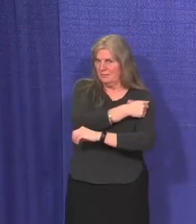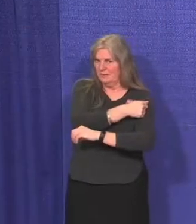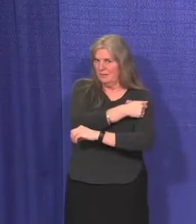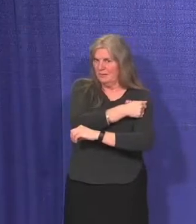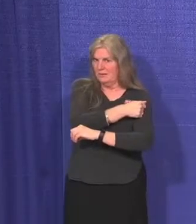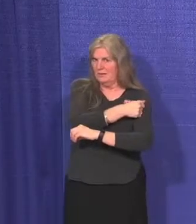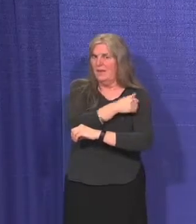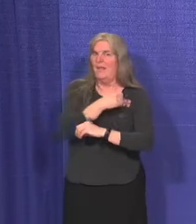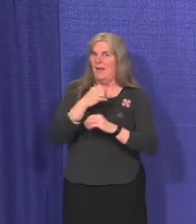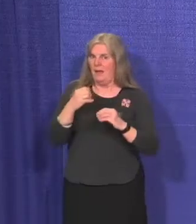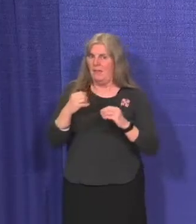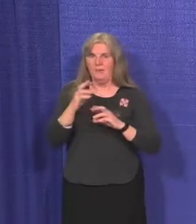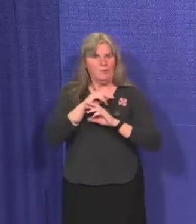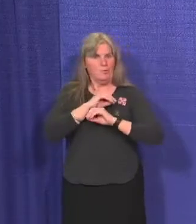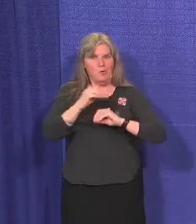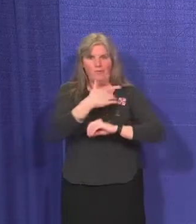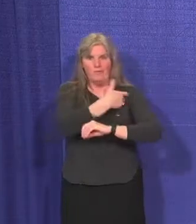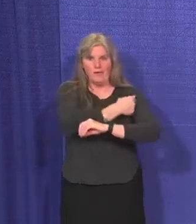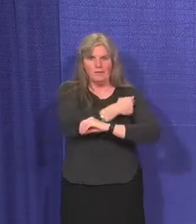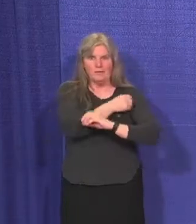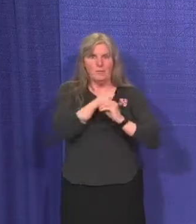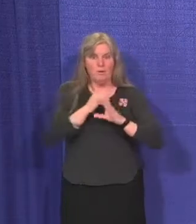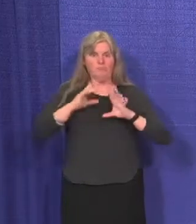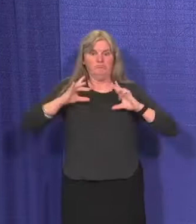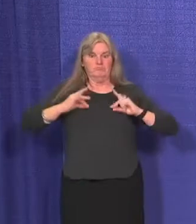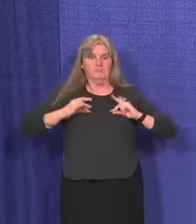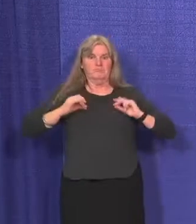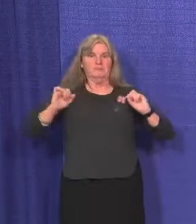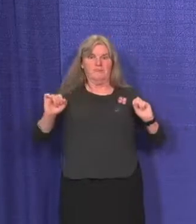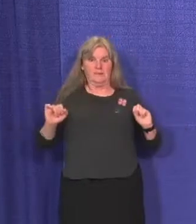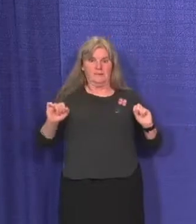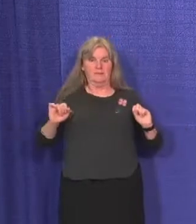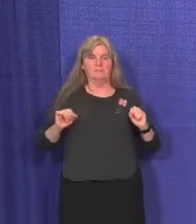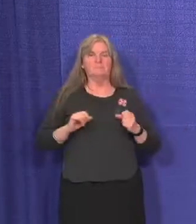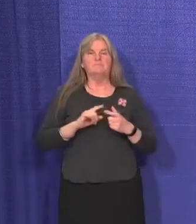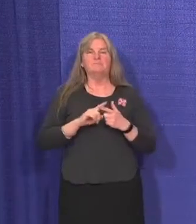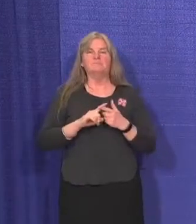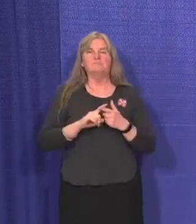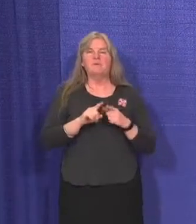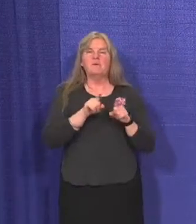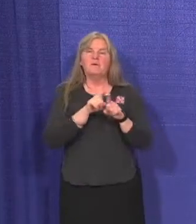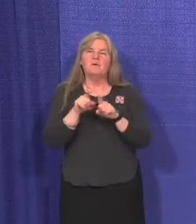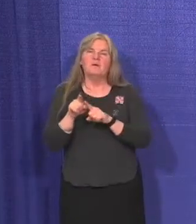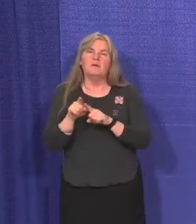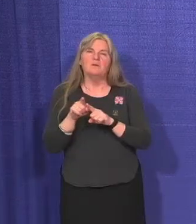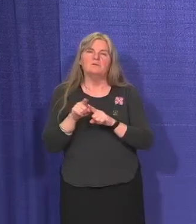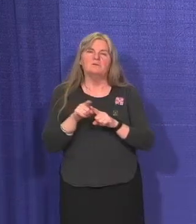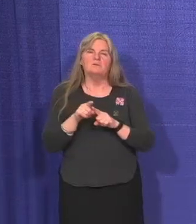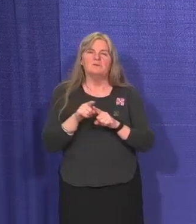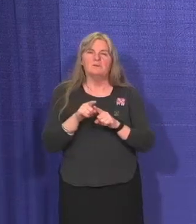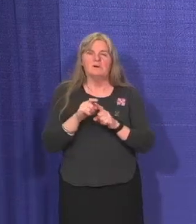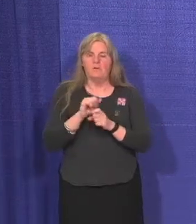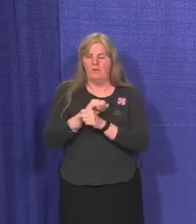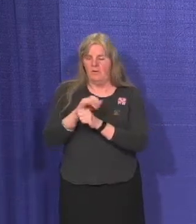variables, like children and if